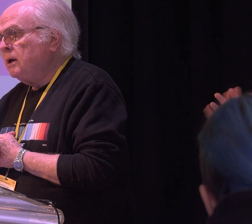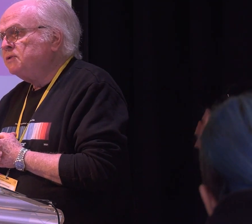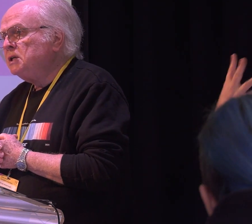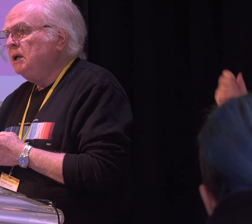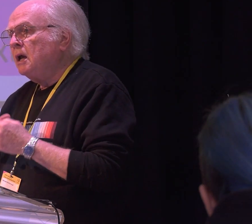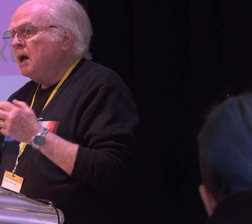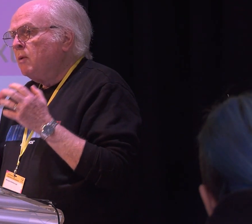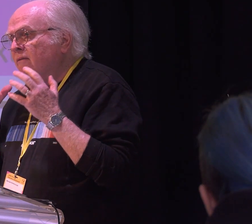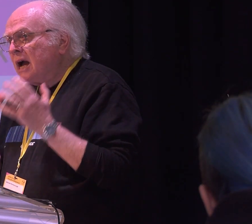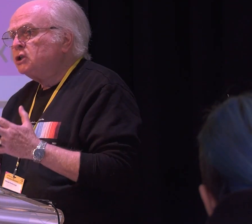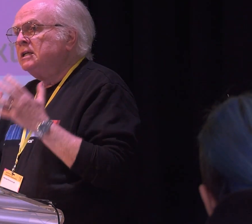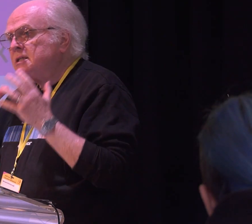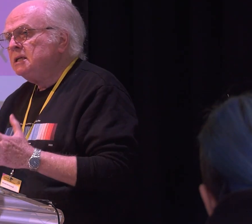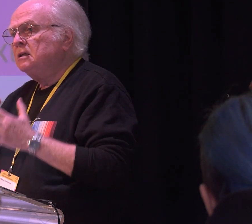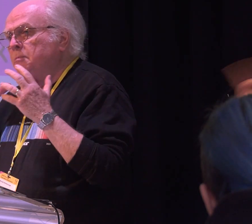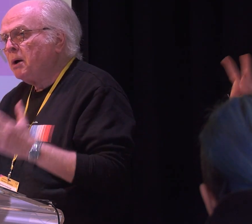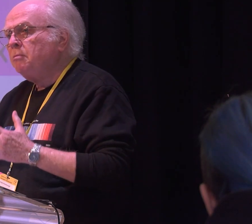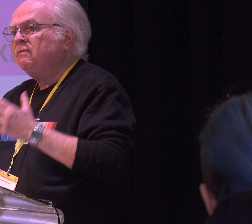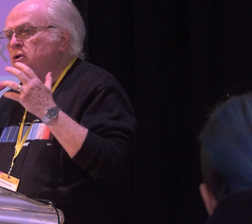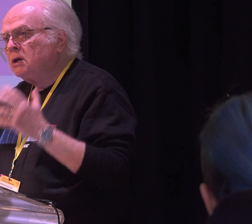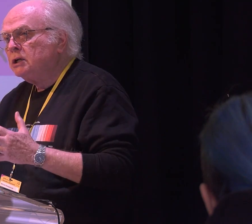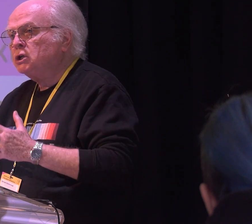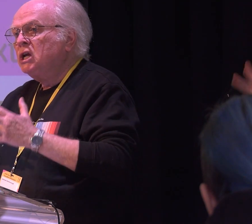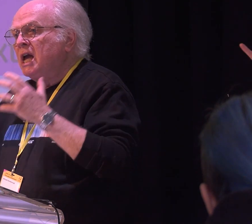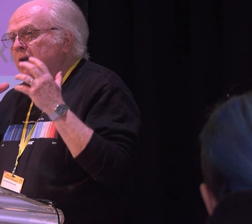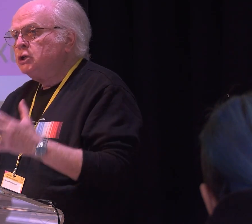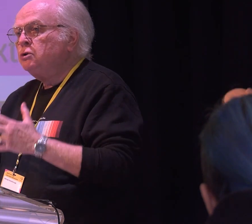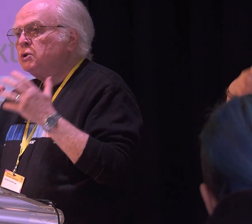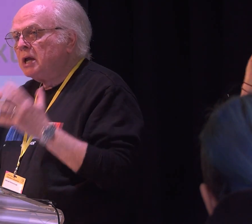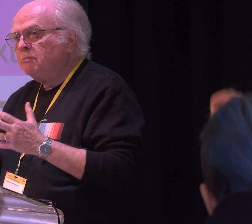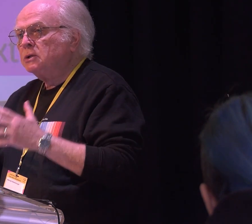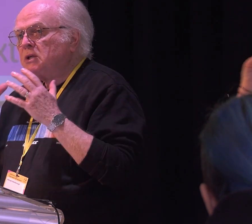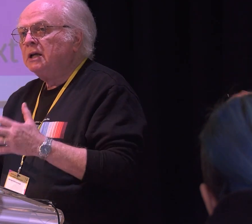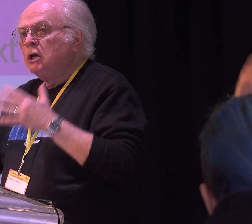We have actually seen the Department of Education issue statements saying,